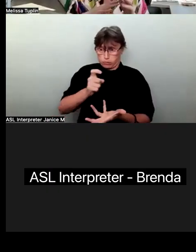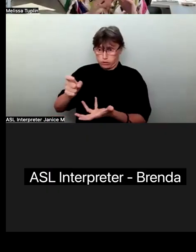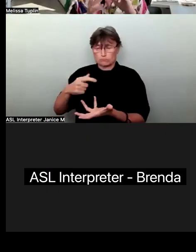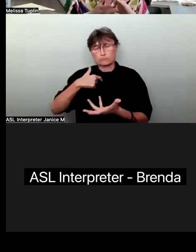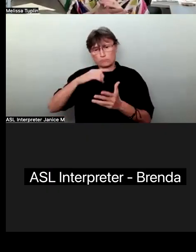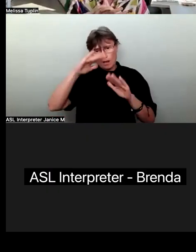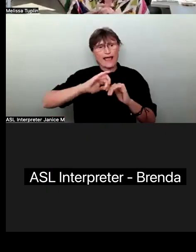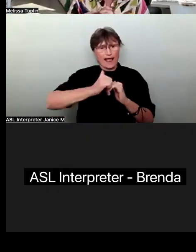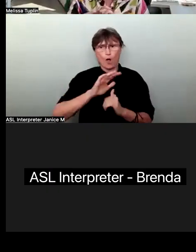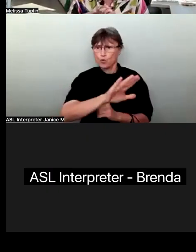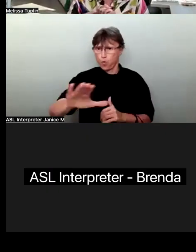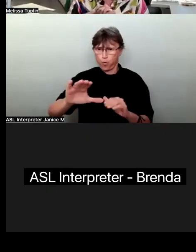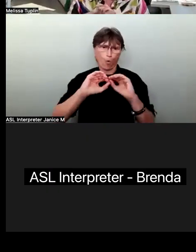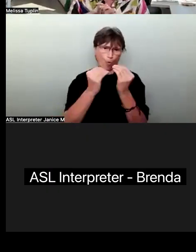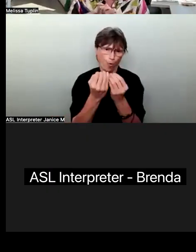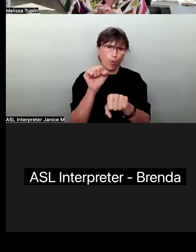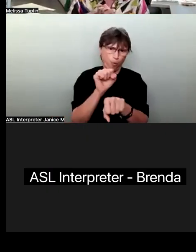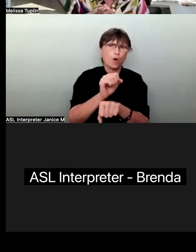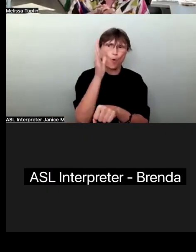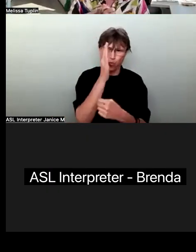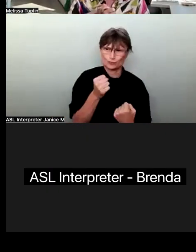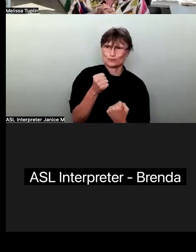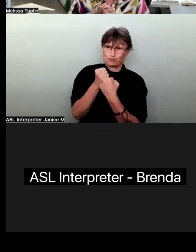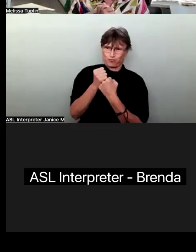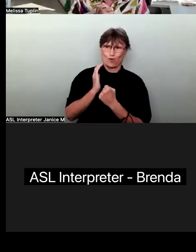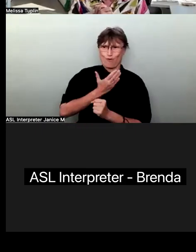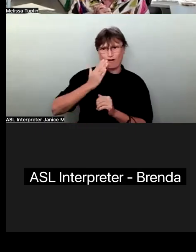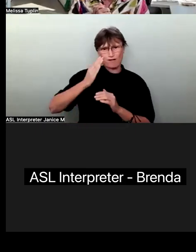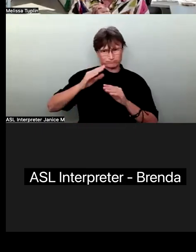Diverse and inclusive ecosystems require accessible and equitable